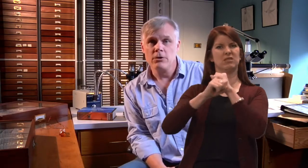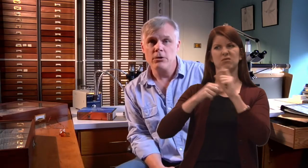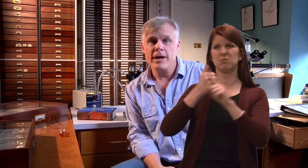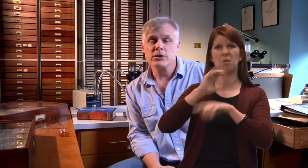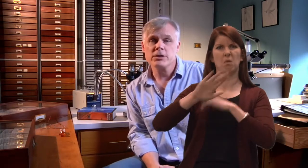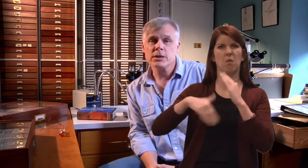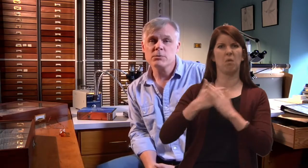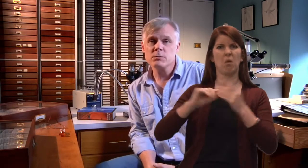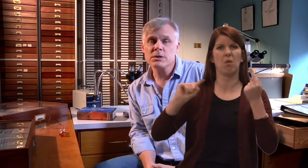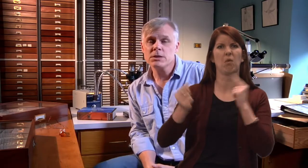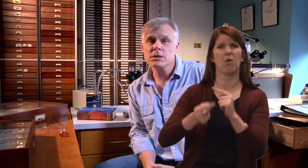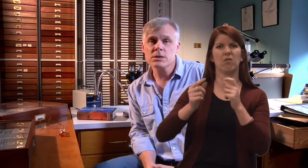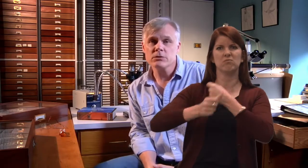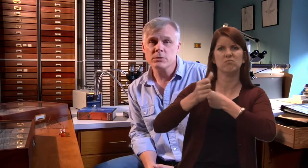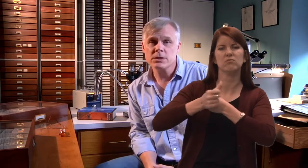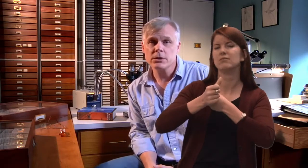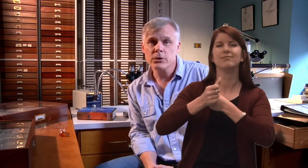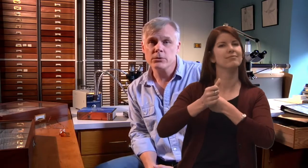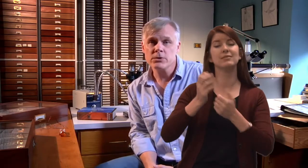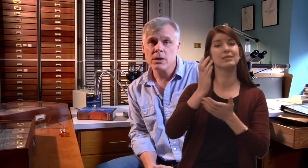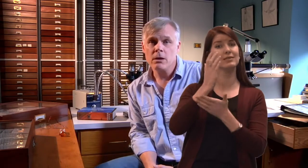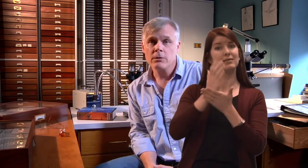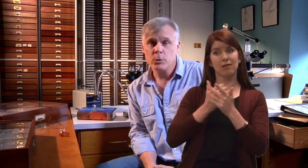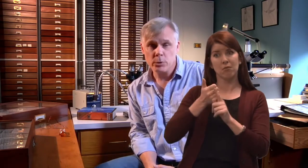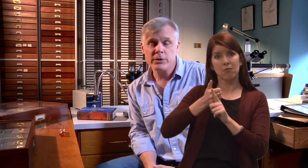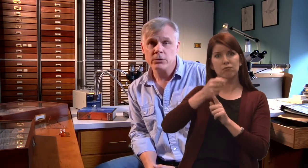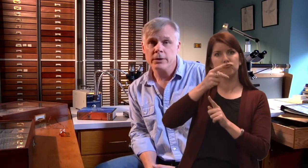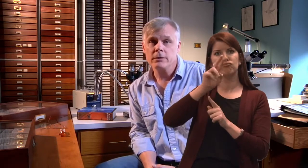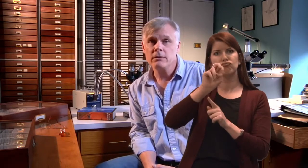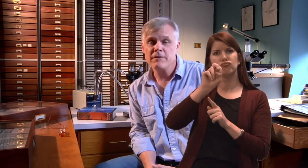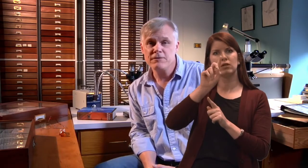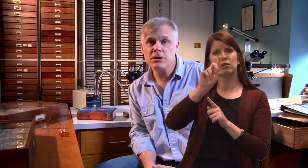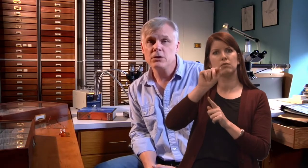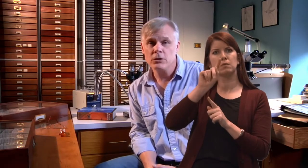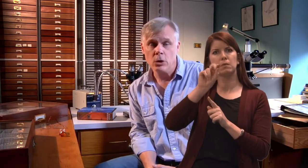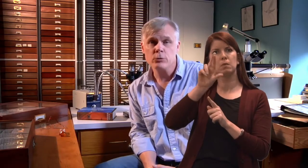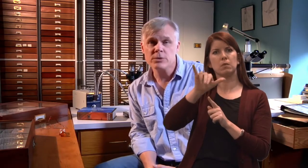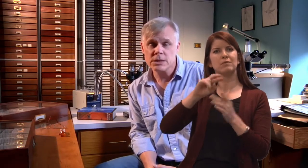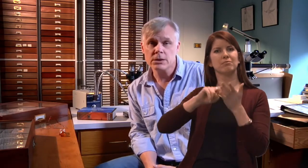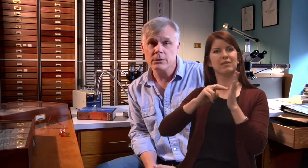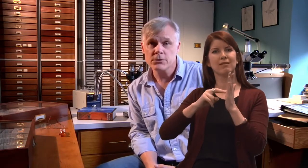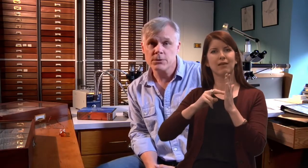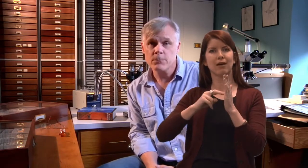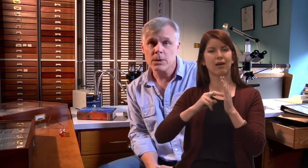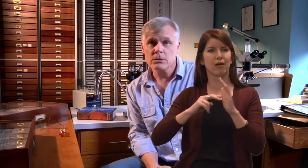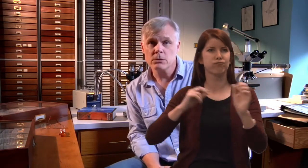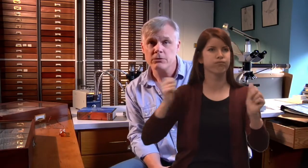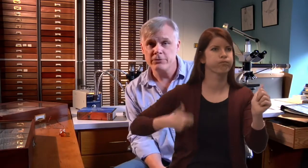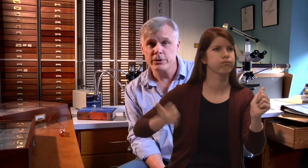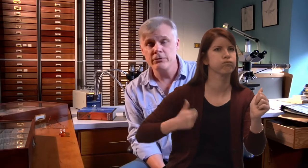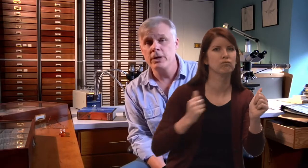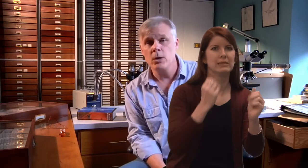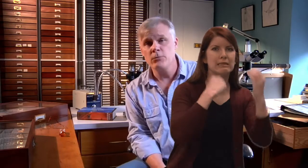There are actually some species of mosquitoes that are predatory, they feed on other mosquitoes, so they're very-very helpful.